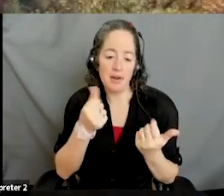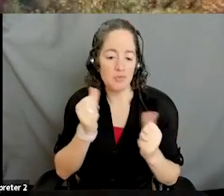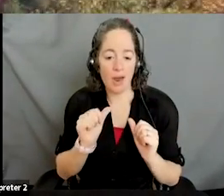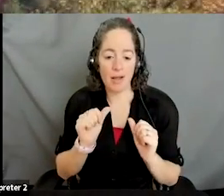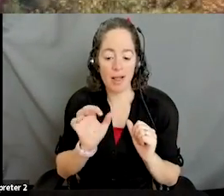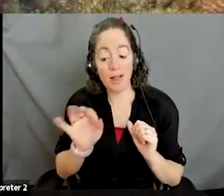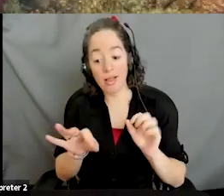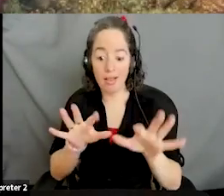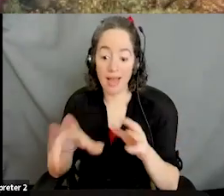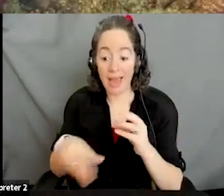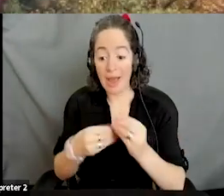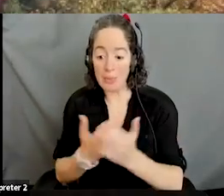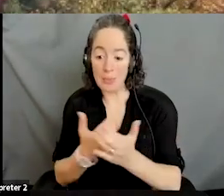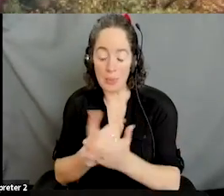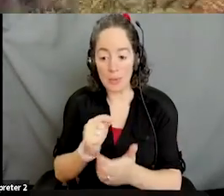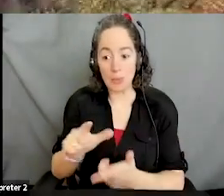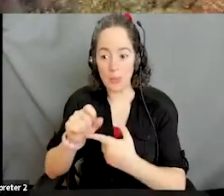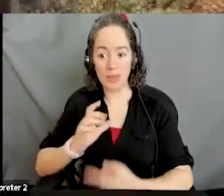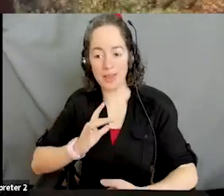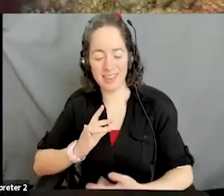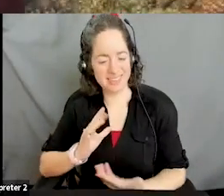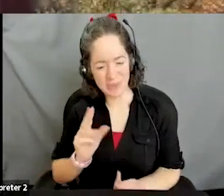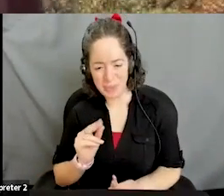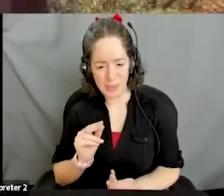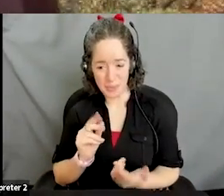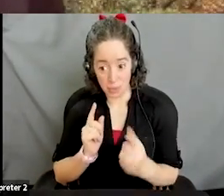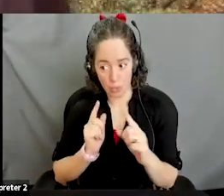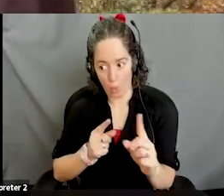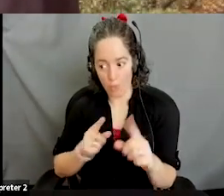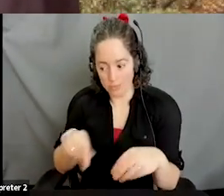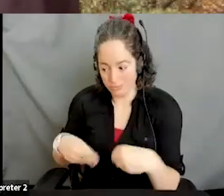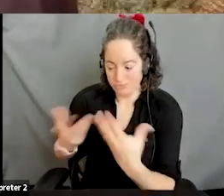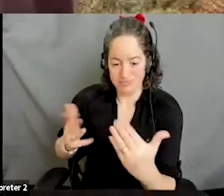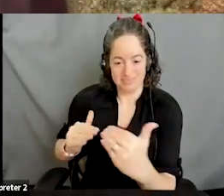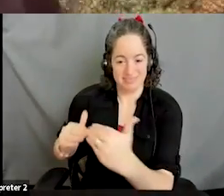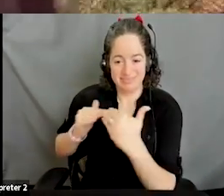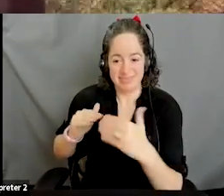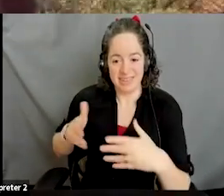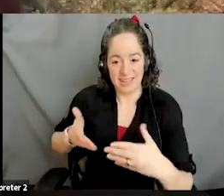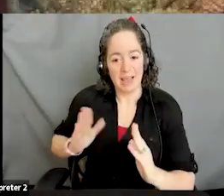It's about being able to give people what they need to make the most out of their experience online.